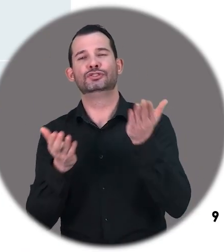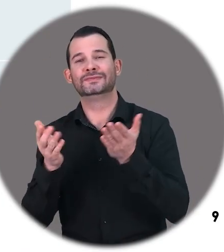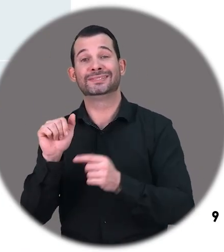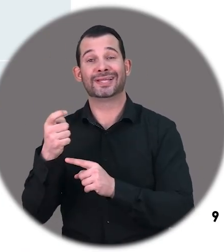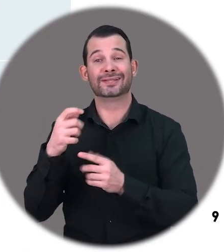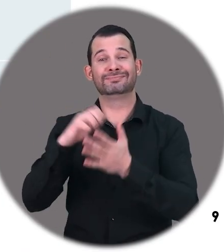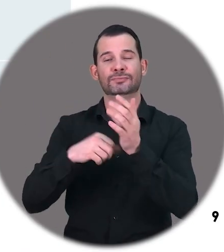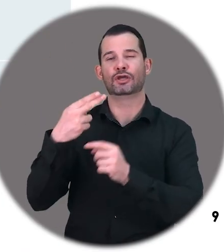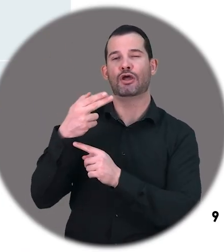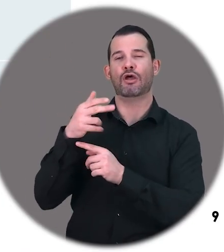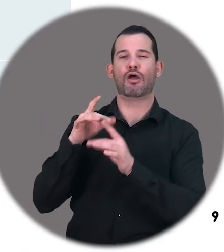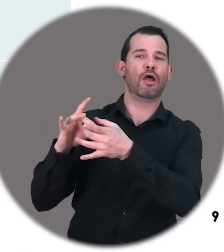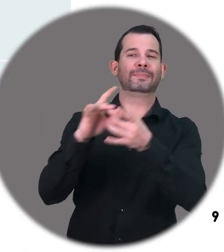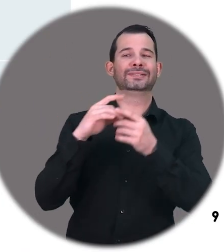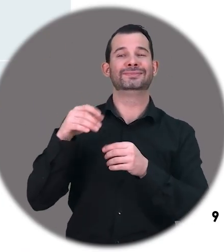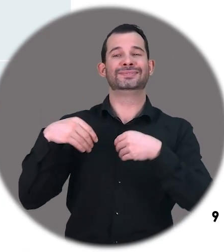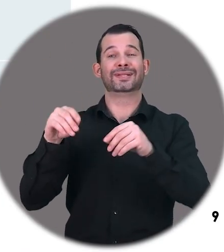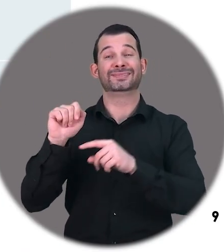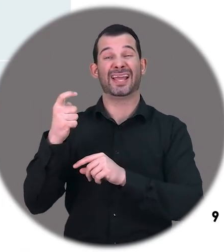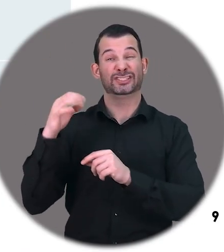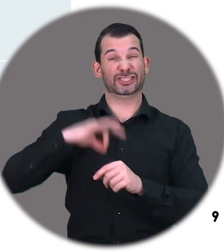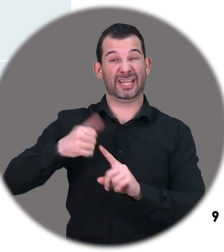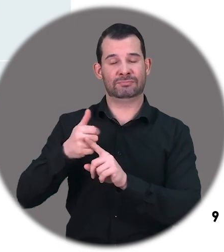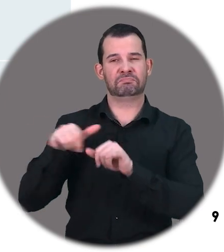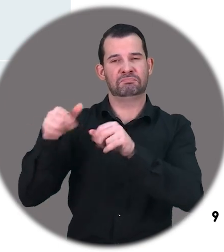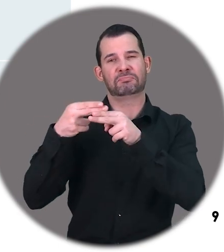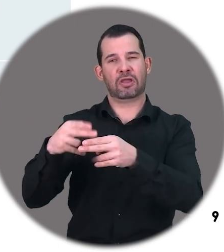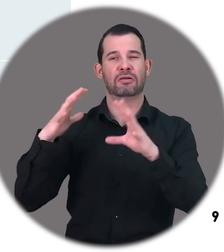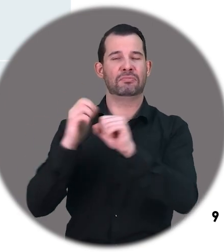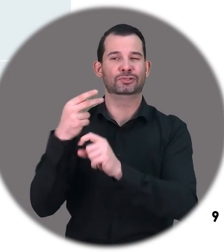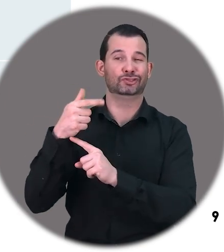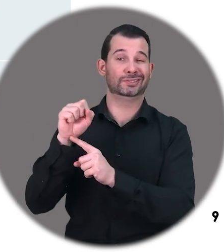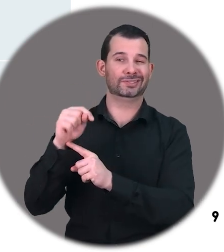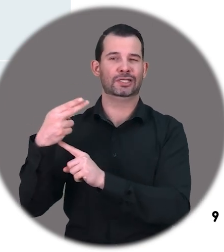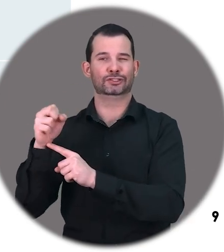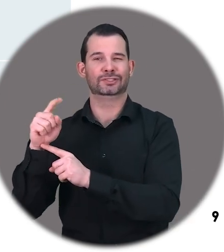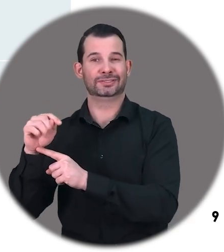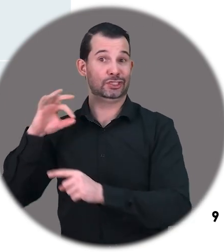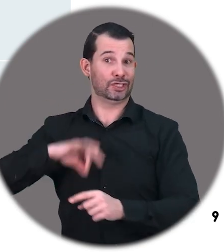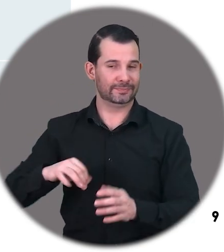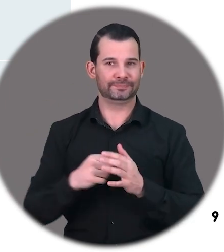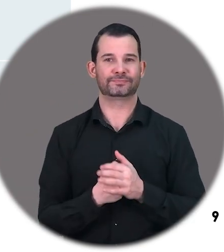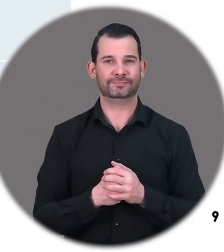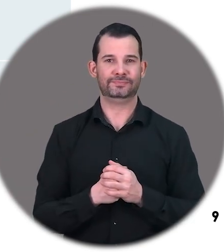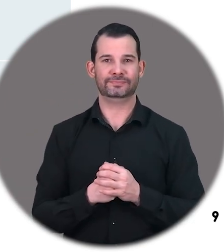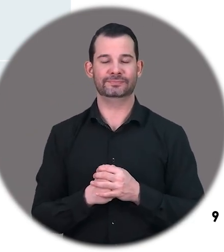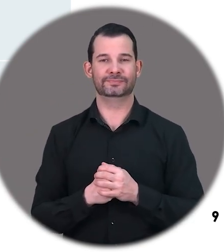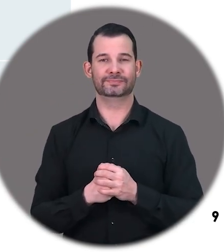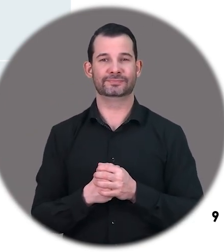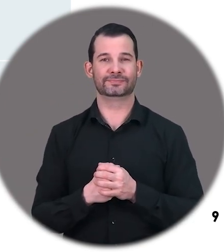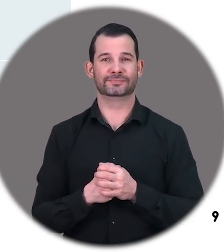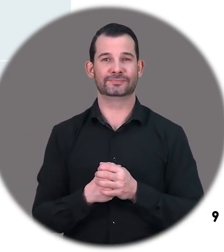tax/harmonized sales tax credit, commonly called the GST/HST credit.